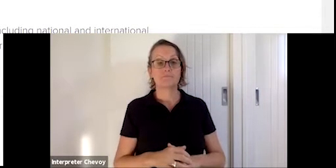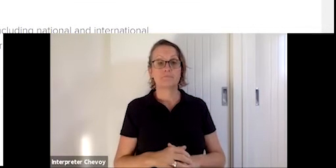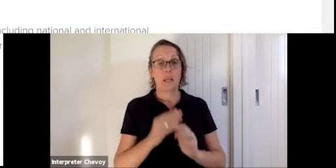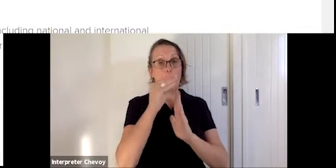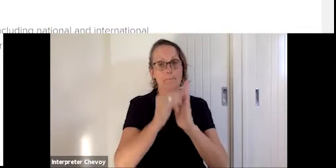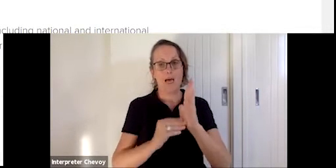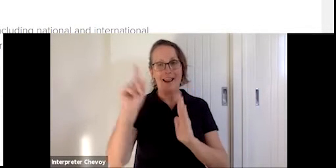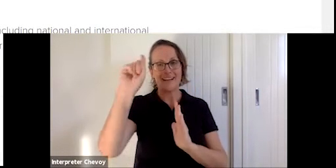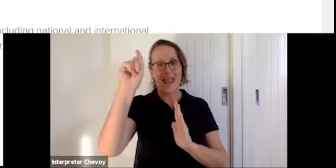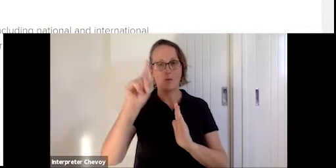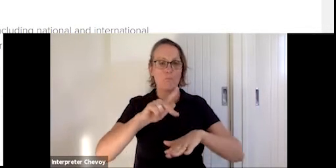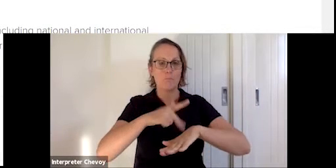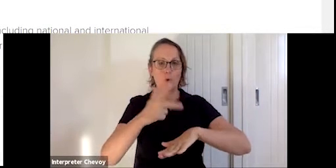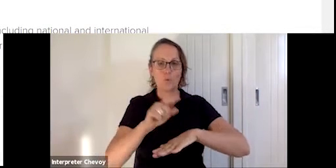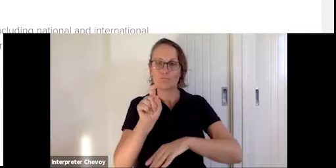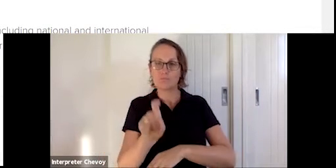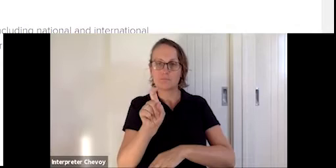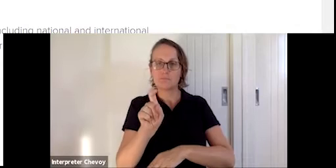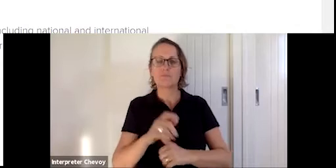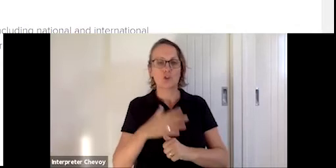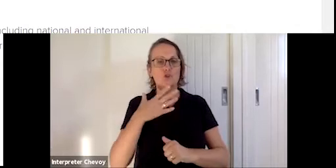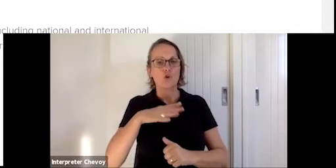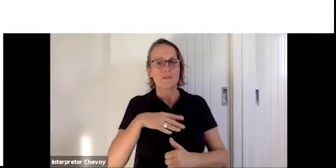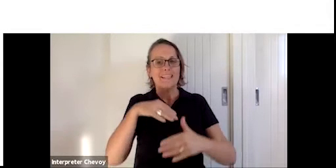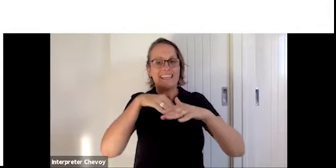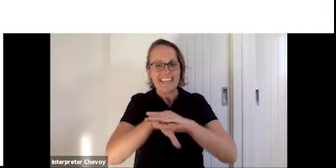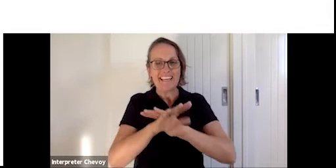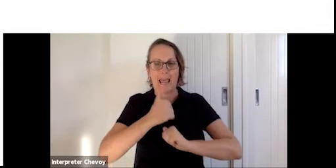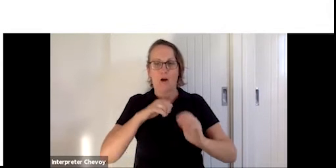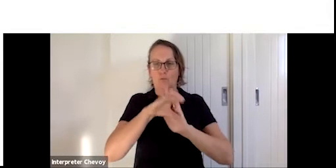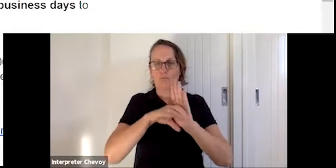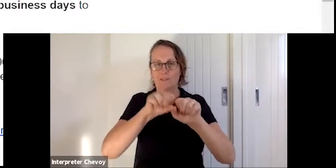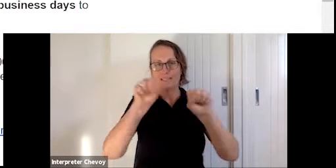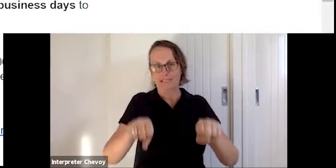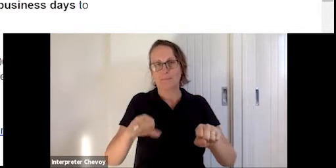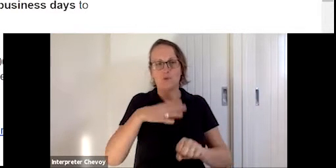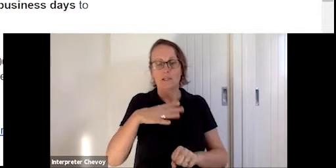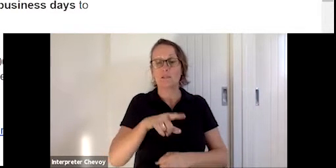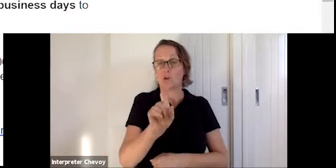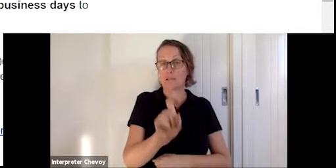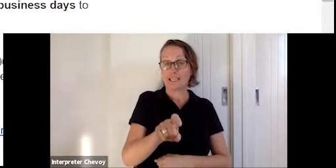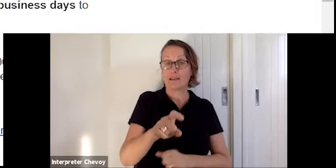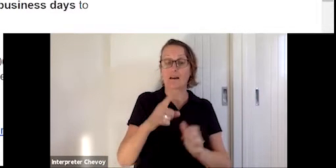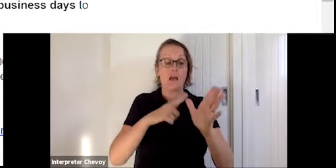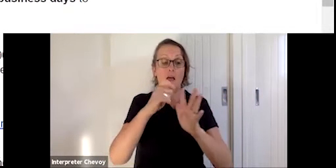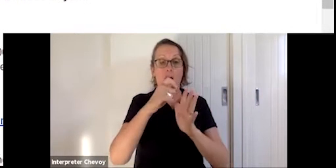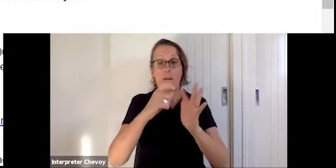So you need to register in the system first. So if you click on "apply now", it'll bring you to this